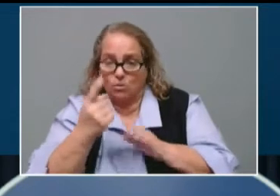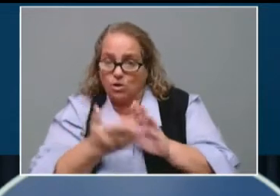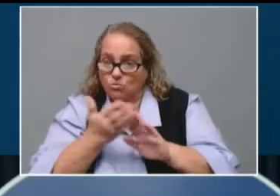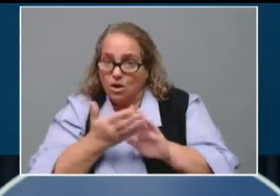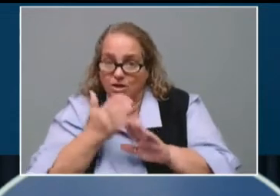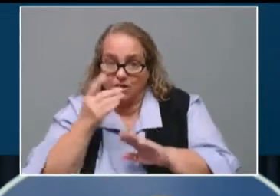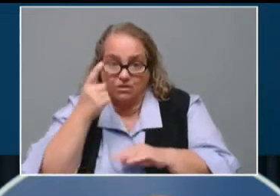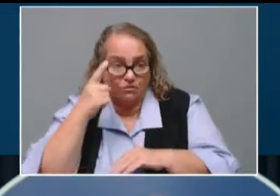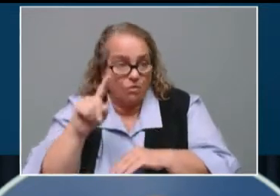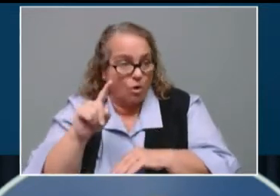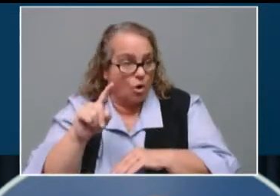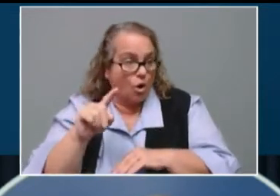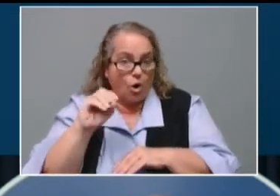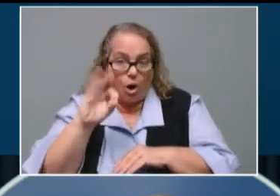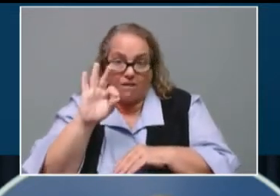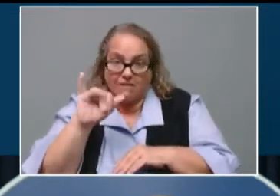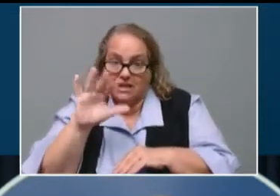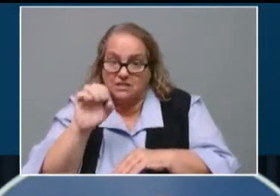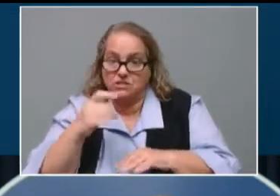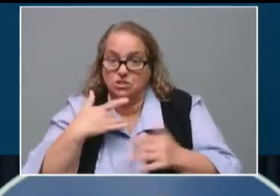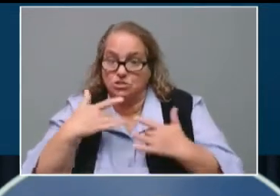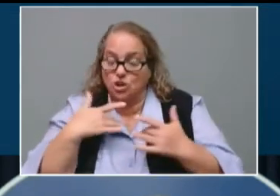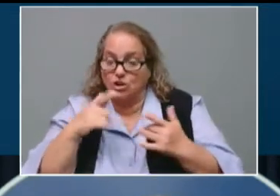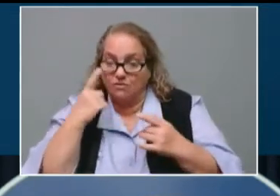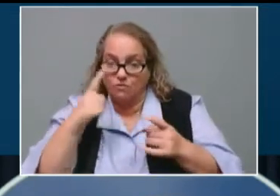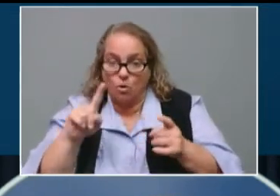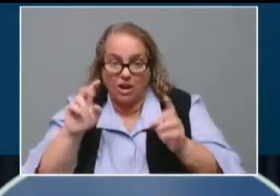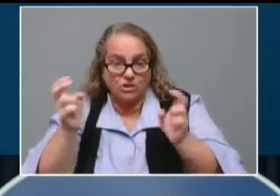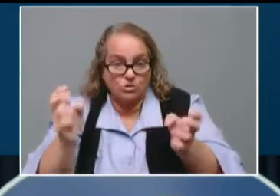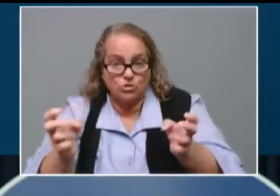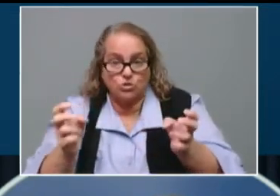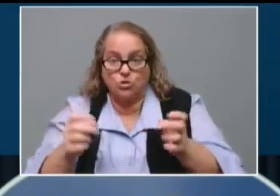concerned about an issue anybody. And uh, marketing something would, would